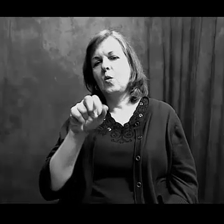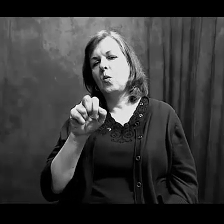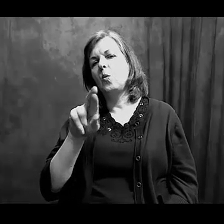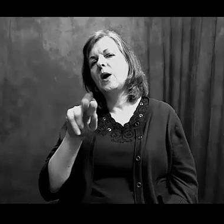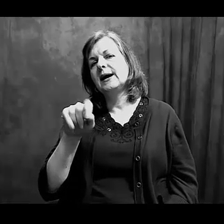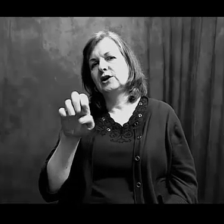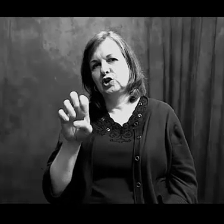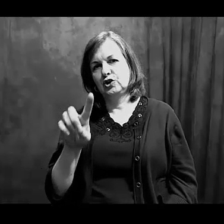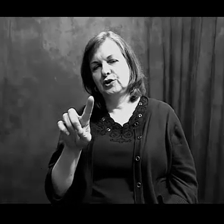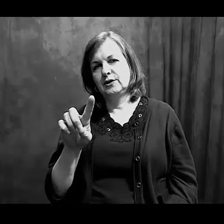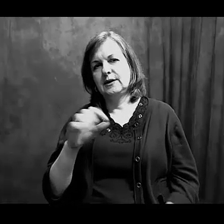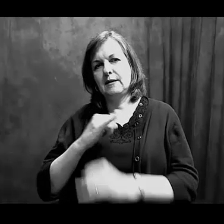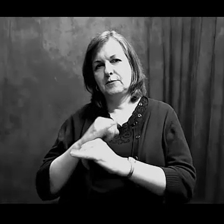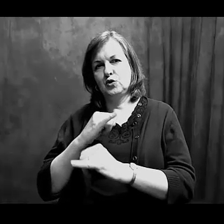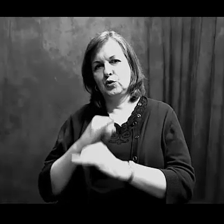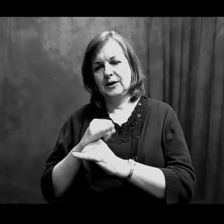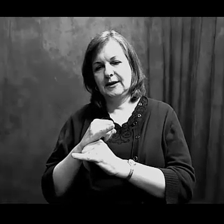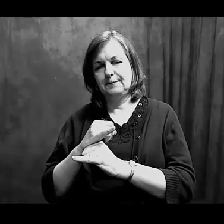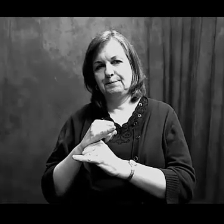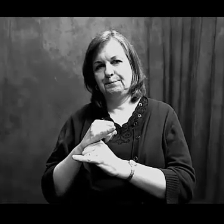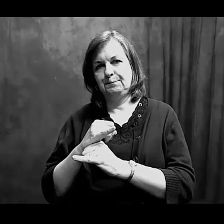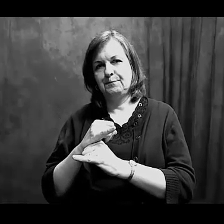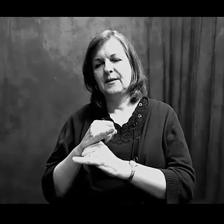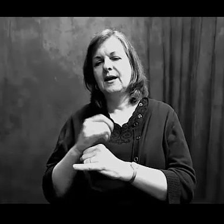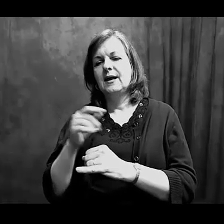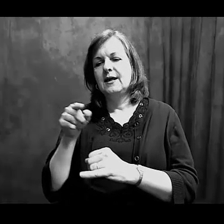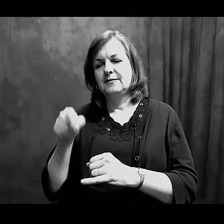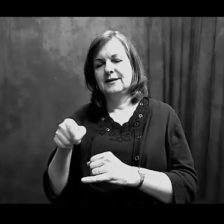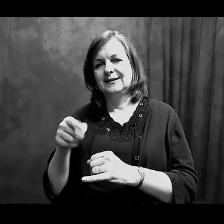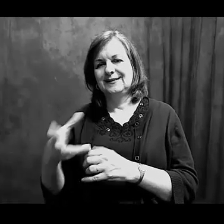we are going to start looking into more of